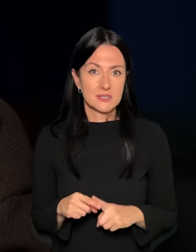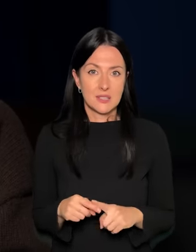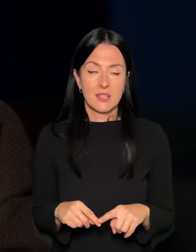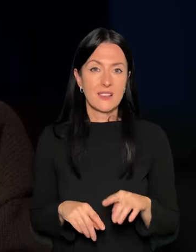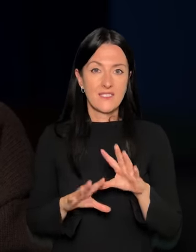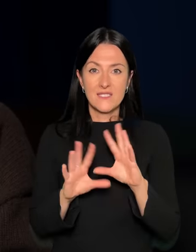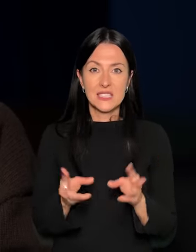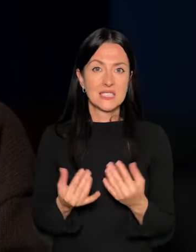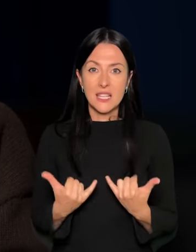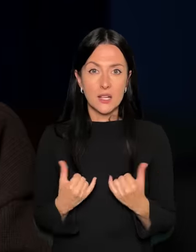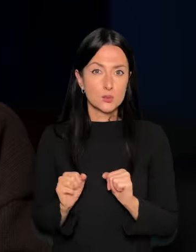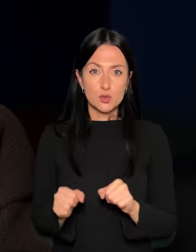This is all possible now.